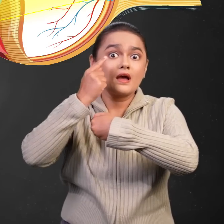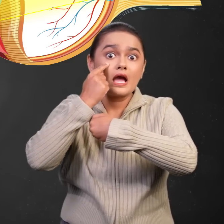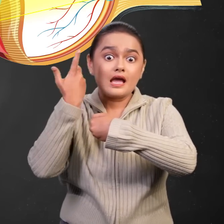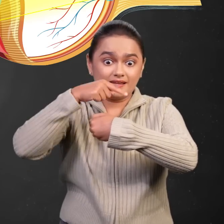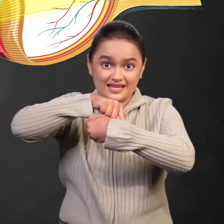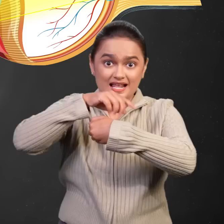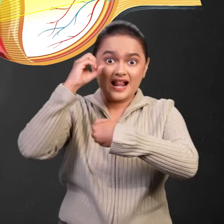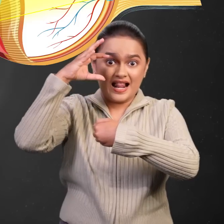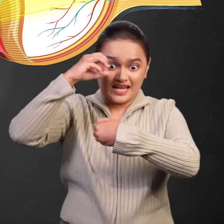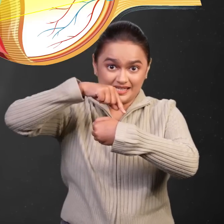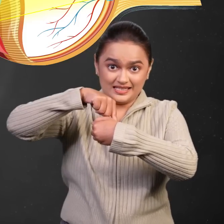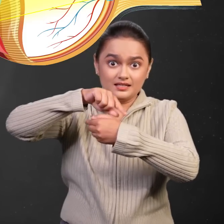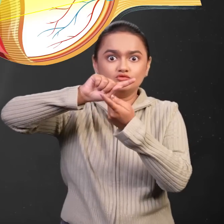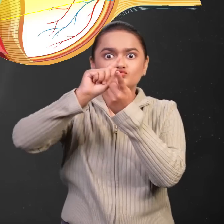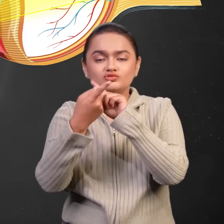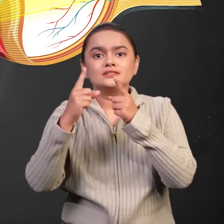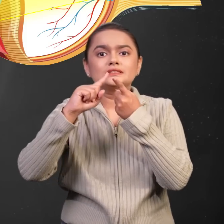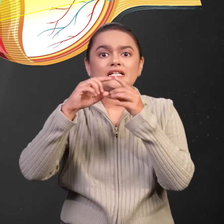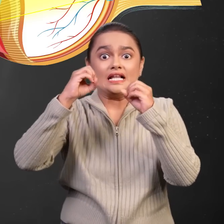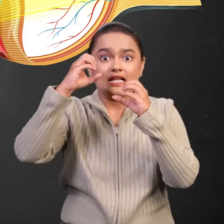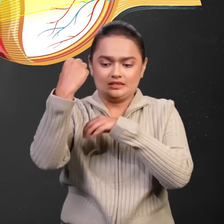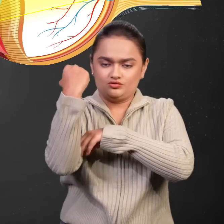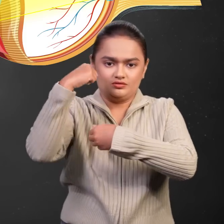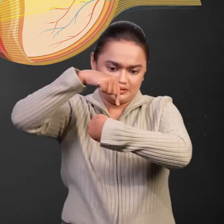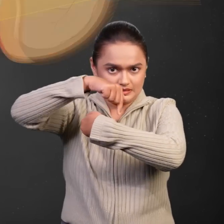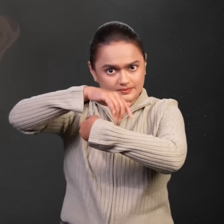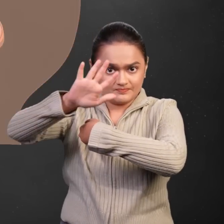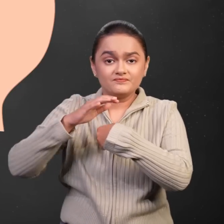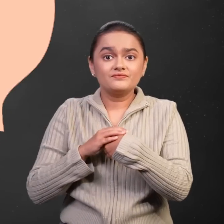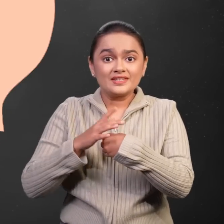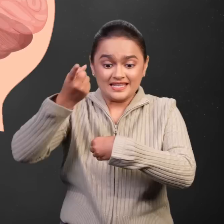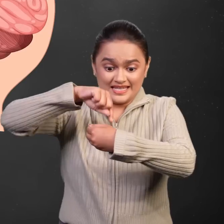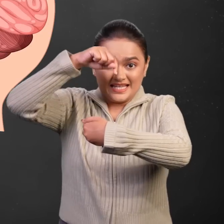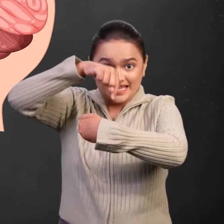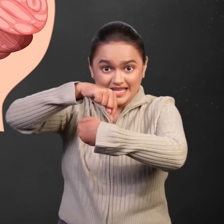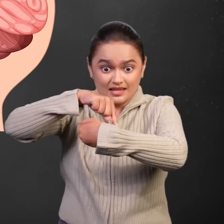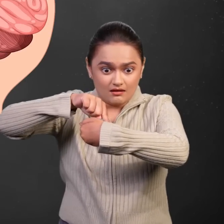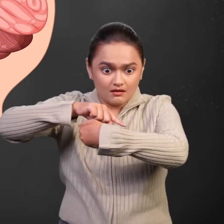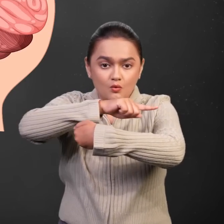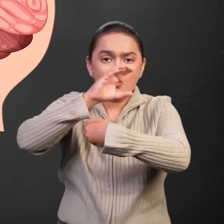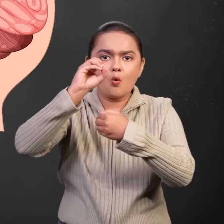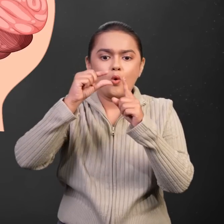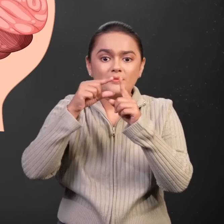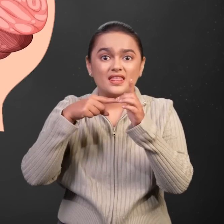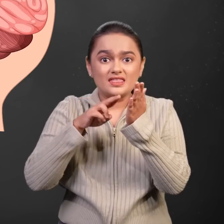which is converting that light energy to electrical energy. That electrical energy then goes through the Optic Nerve